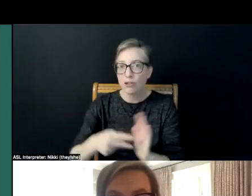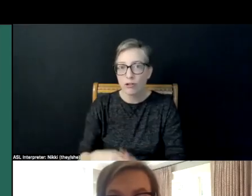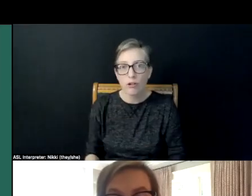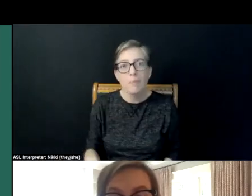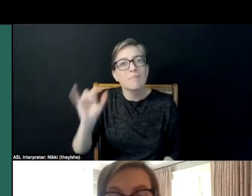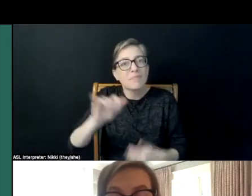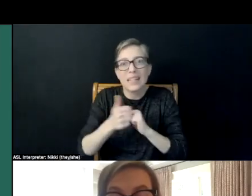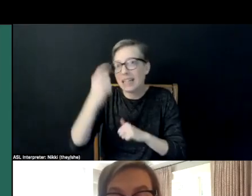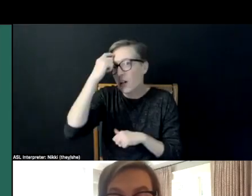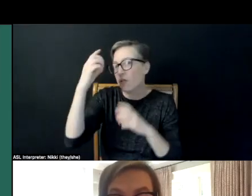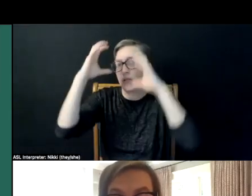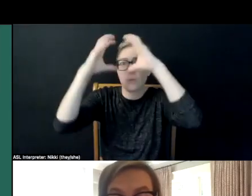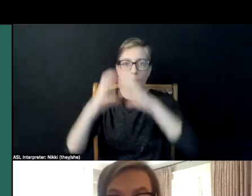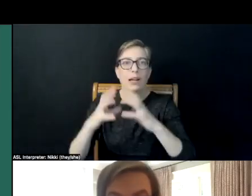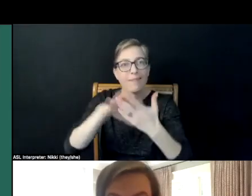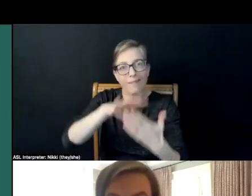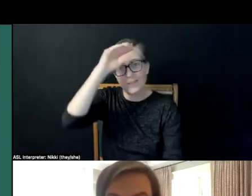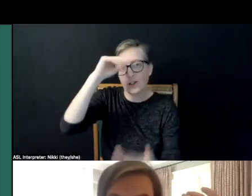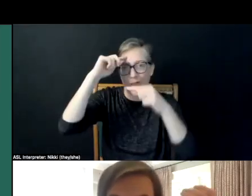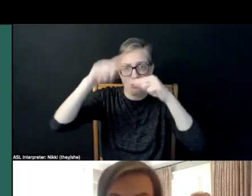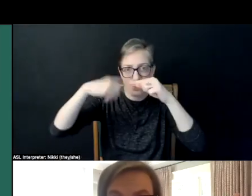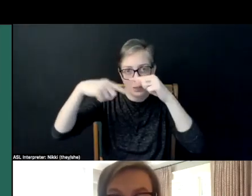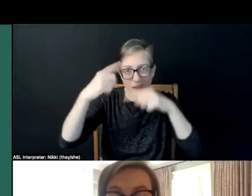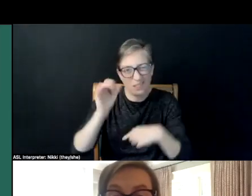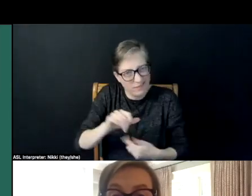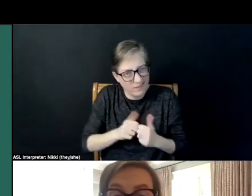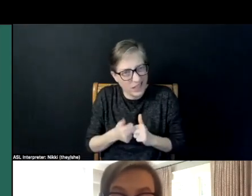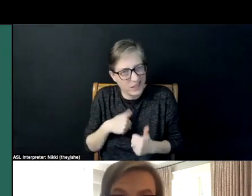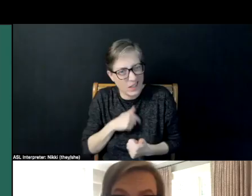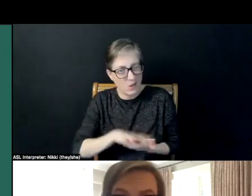That's how we learn how to speak and we learn language and also literacy.